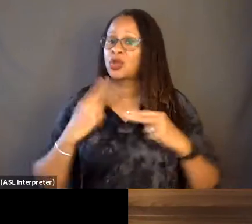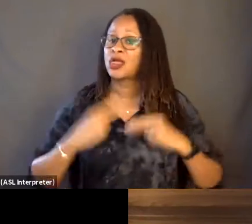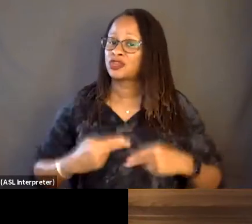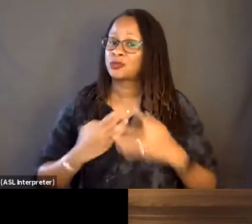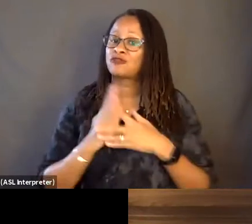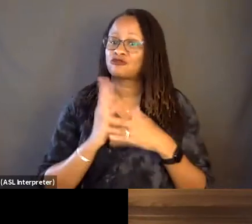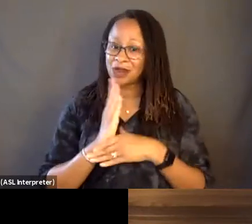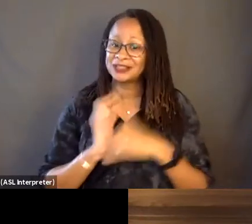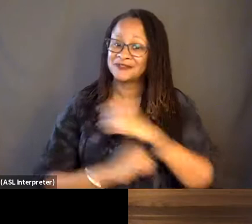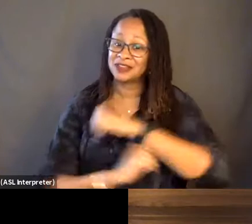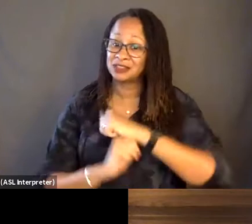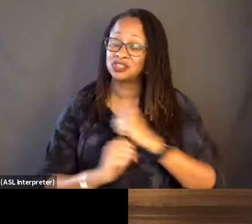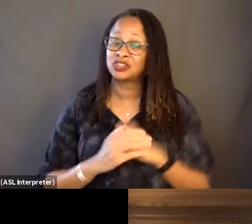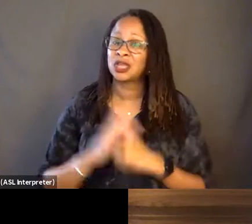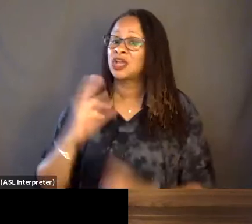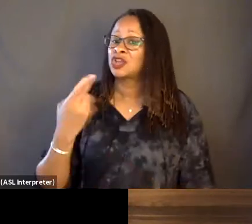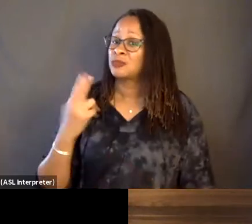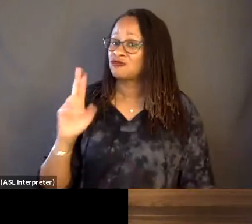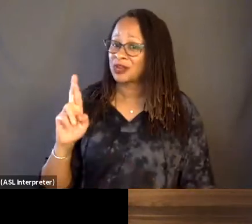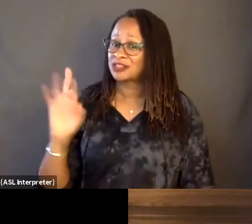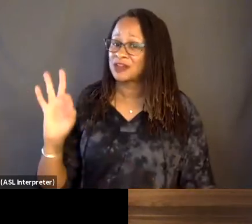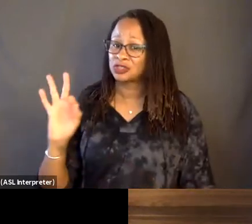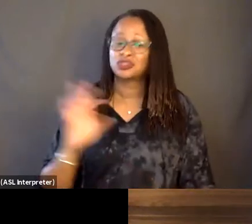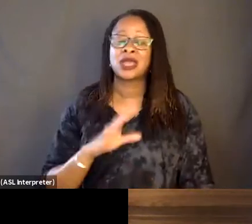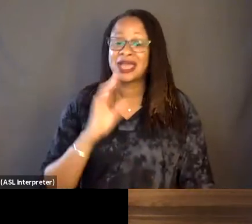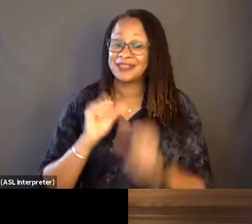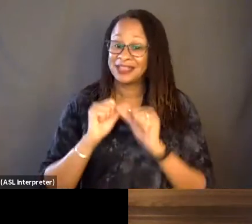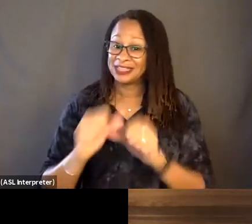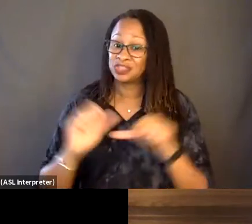And they're continuing to do work on behalf for justice for Jamal.